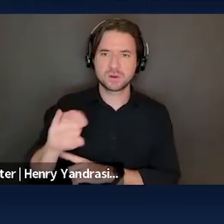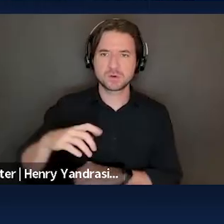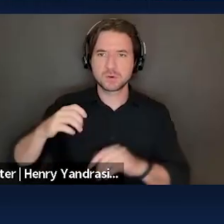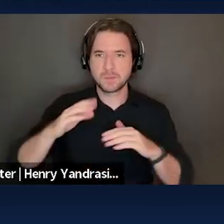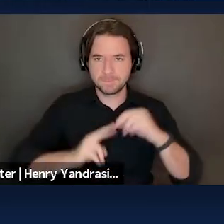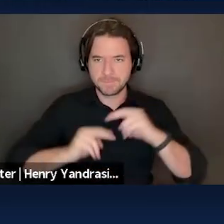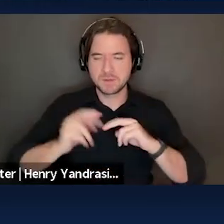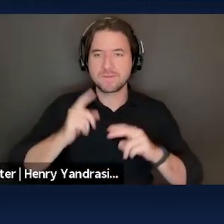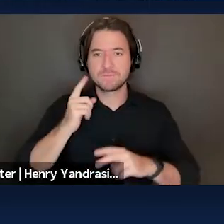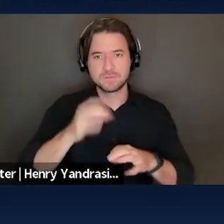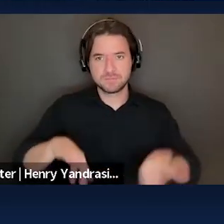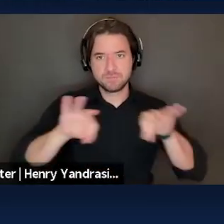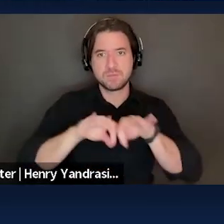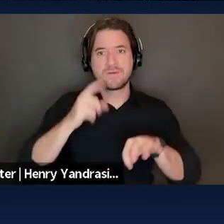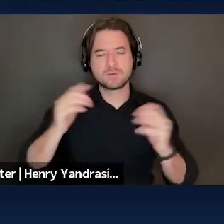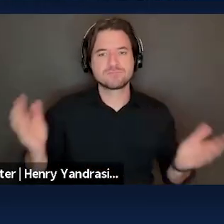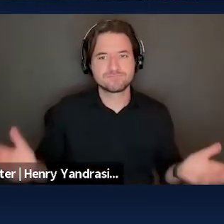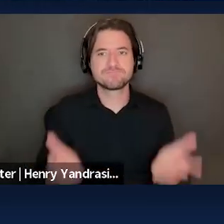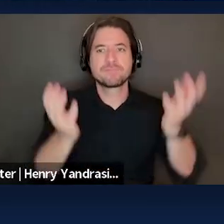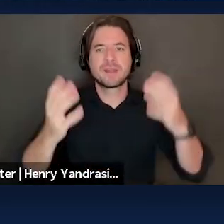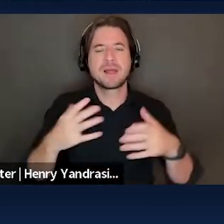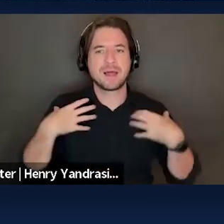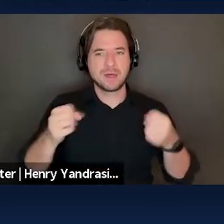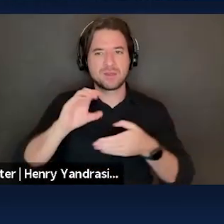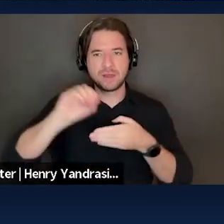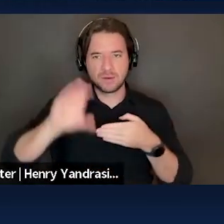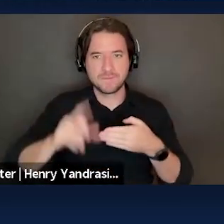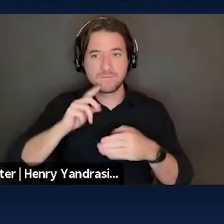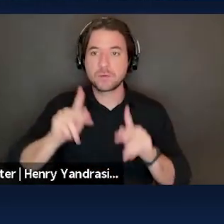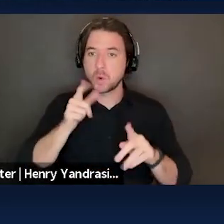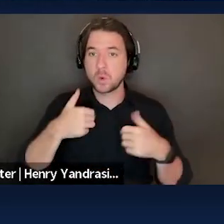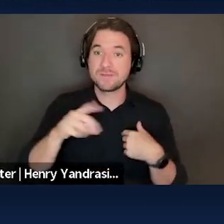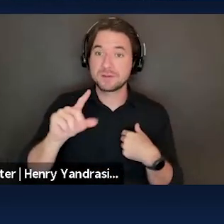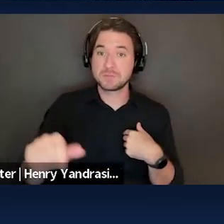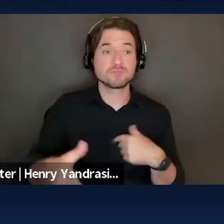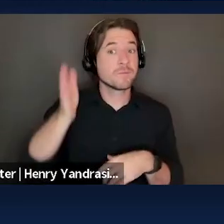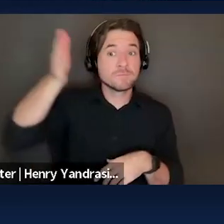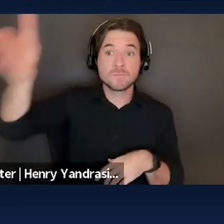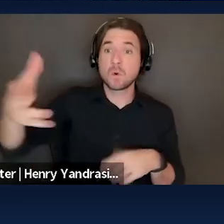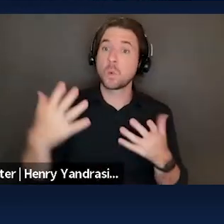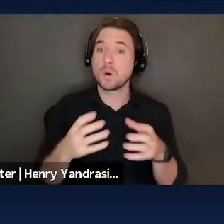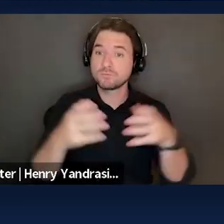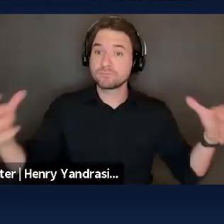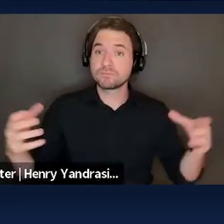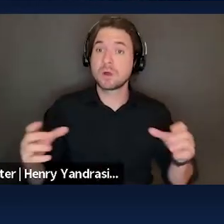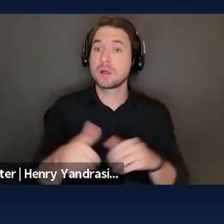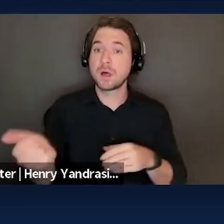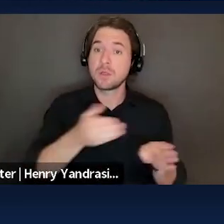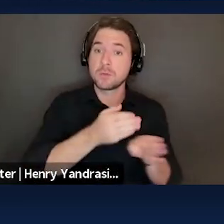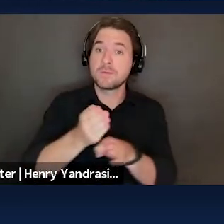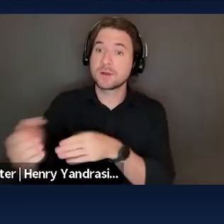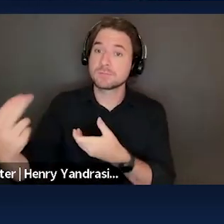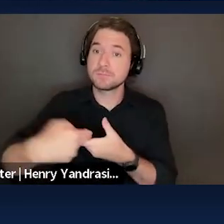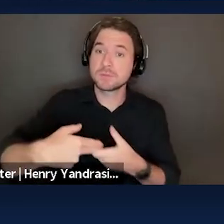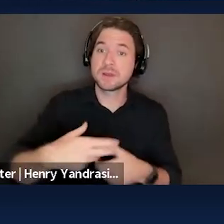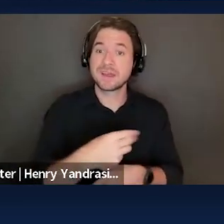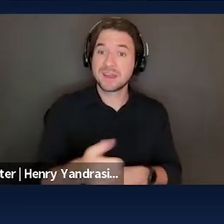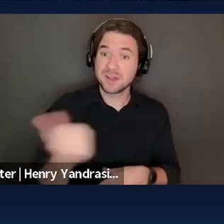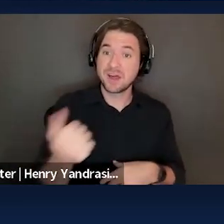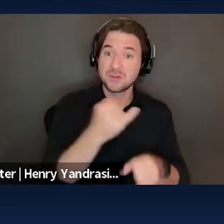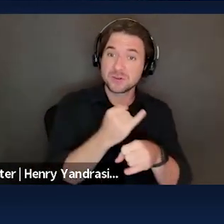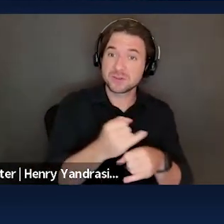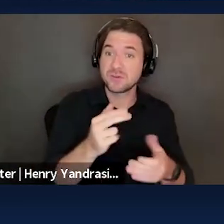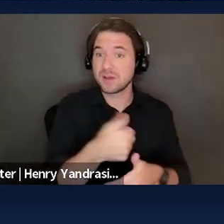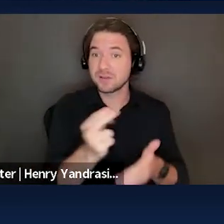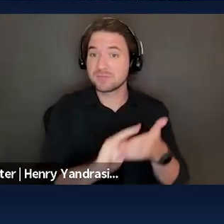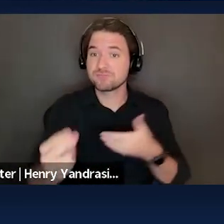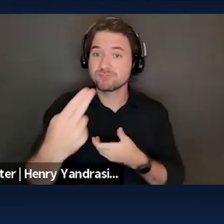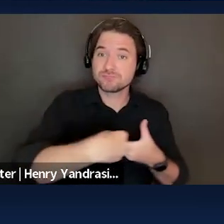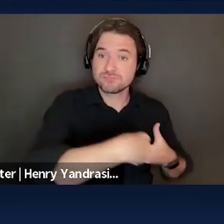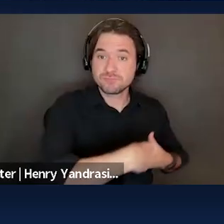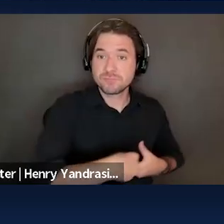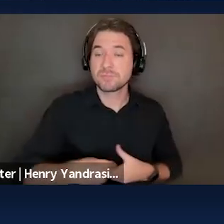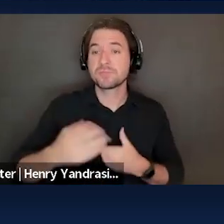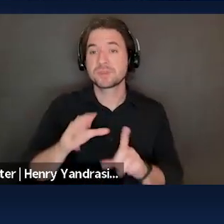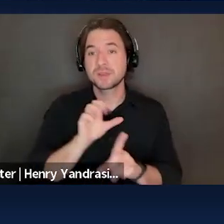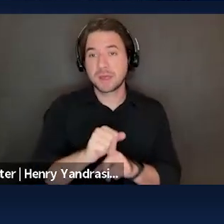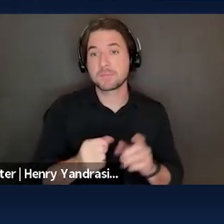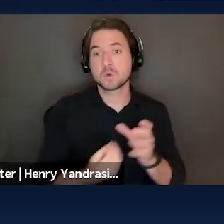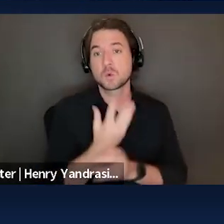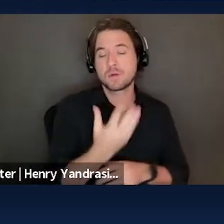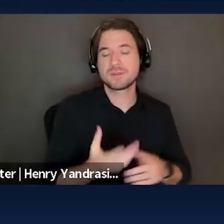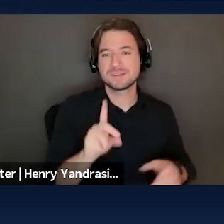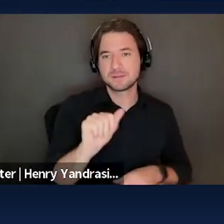the health outcomes of persons with disabilities. So, looking ahead, we hope to expand participation in additional disciplines and other institutions, and strengthen our assessments to capture the growth of both disability, cultural awareness.